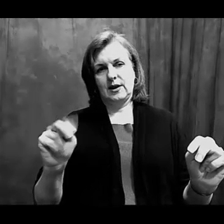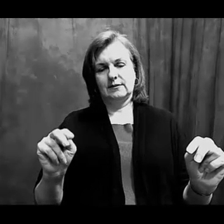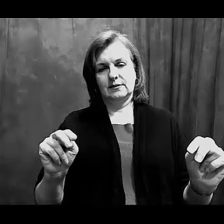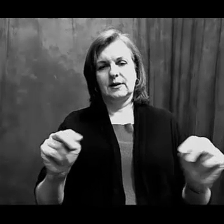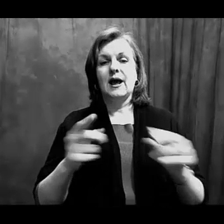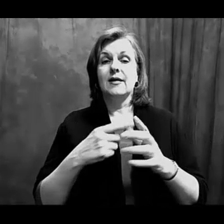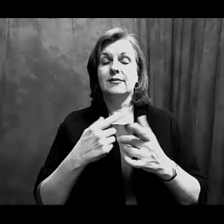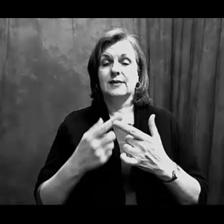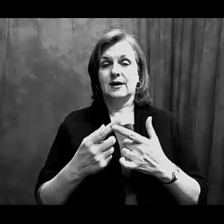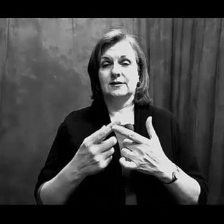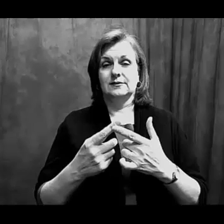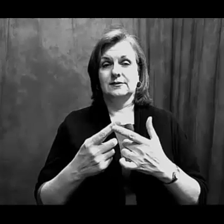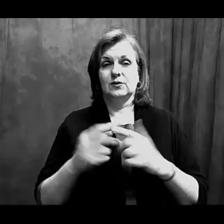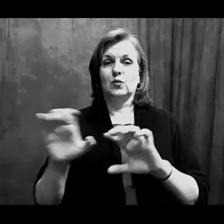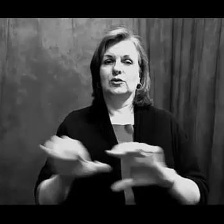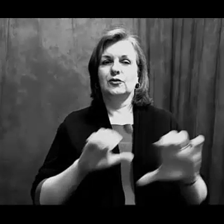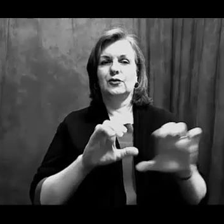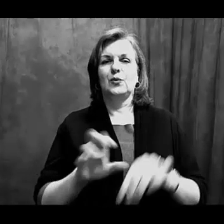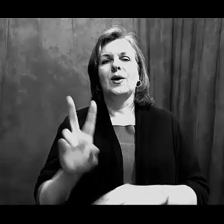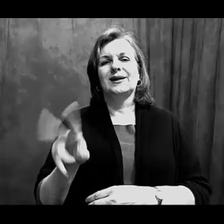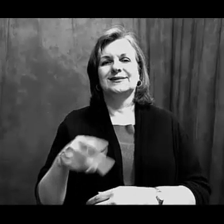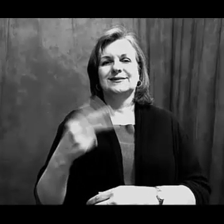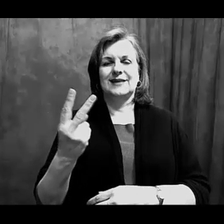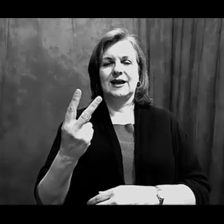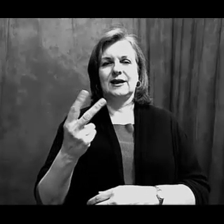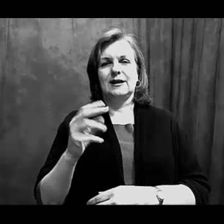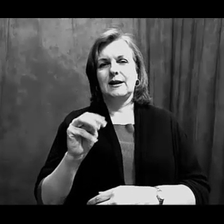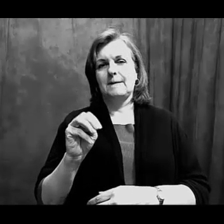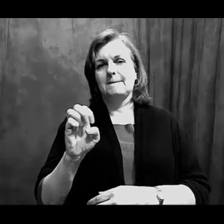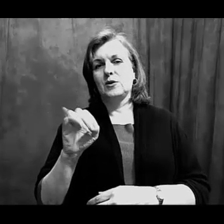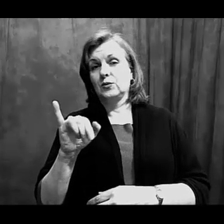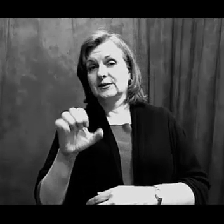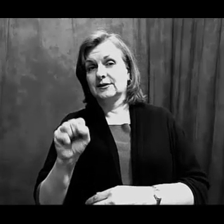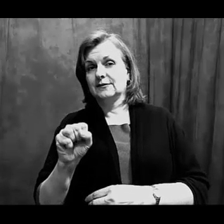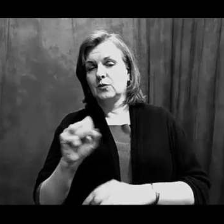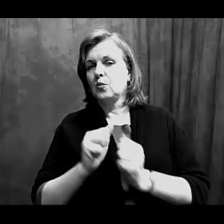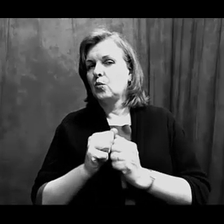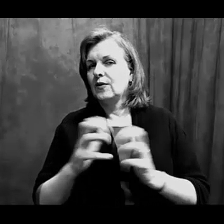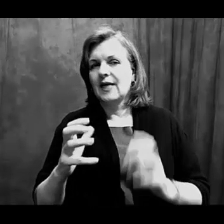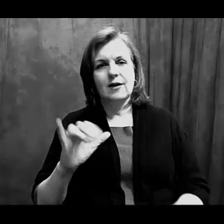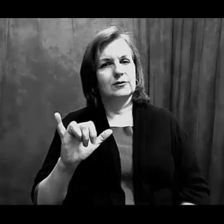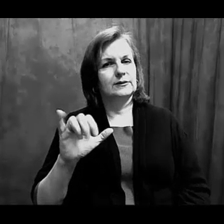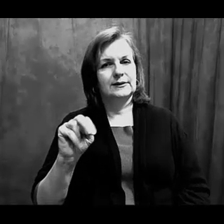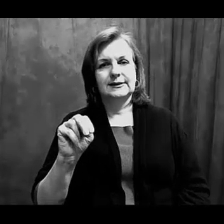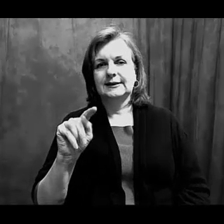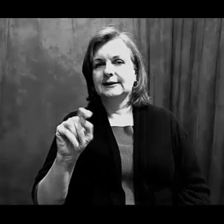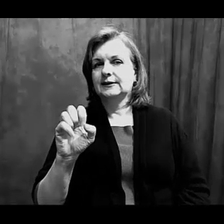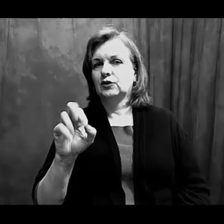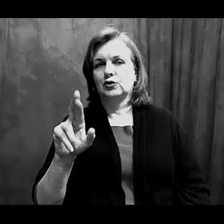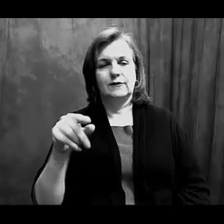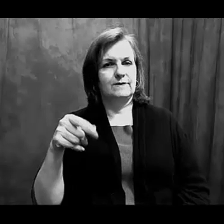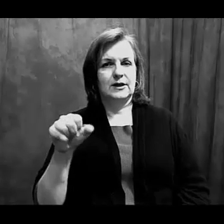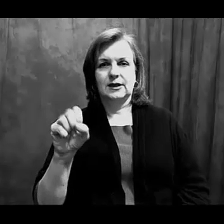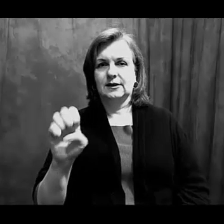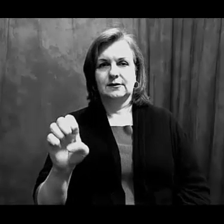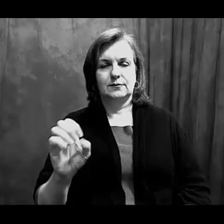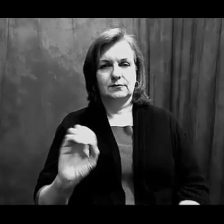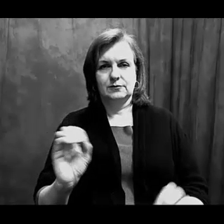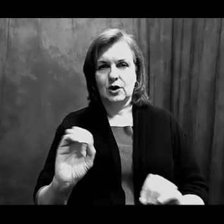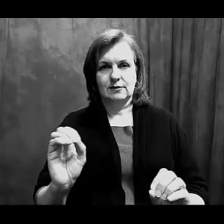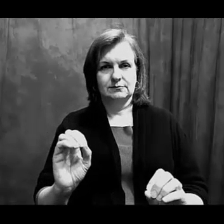then we're gonna go through a second meiosis WITHOUT interphase -- so there's no interphase!